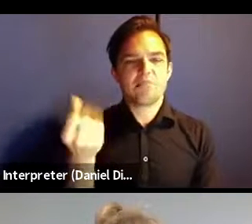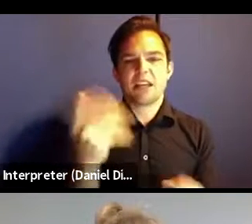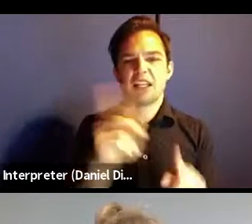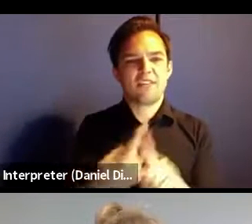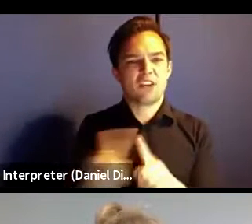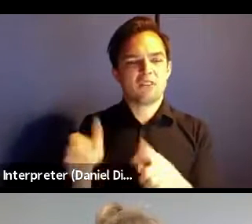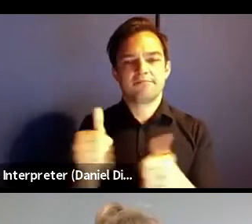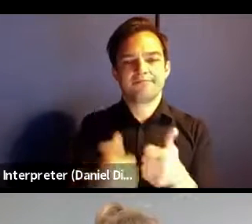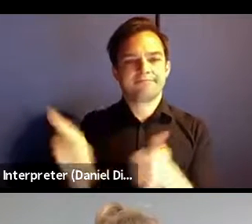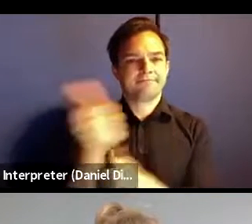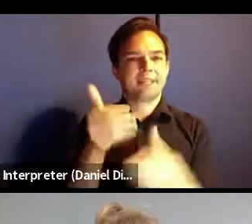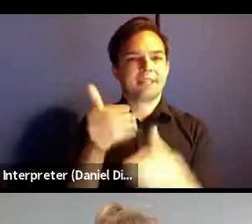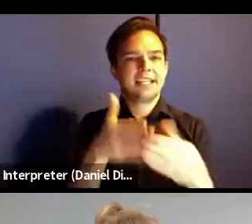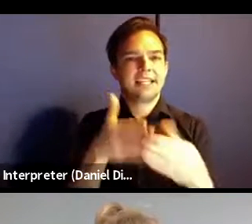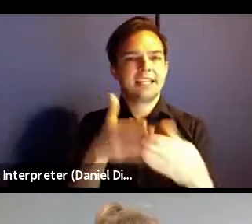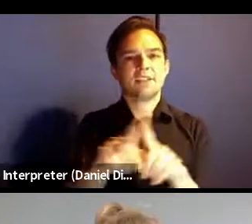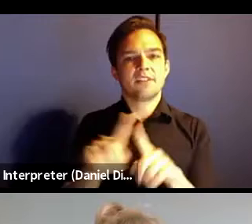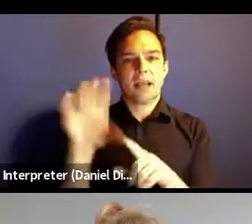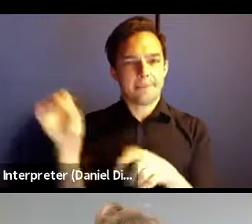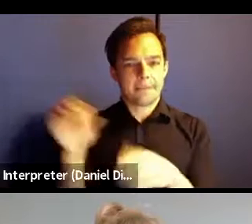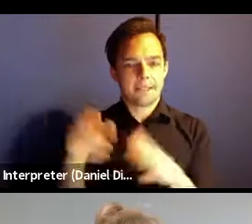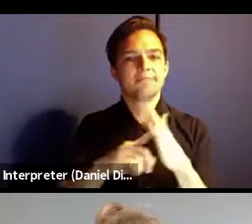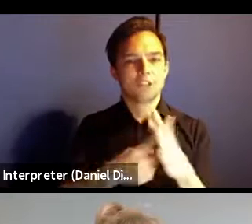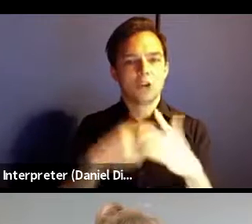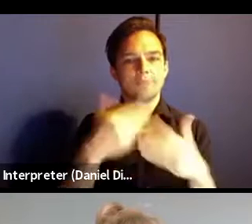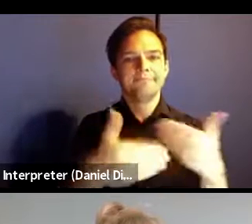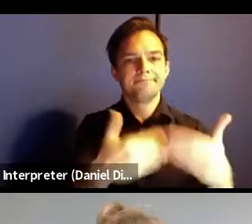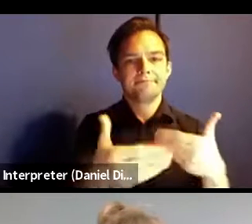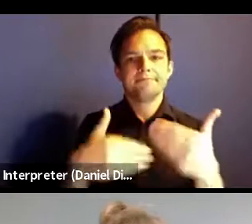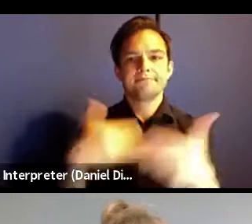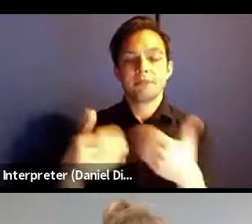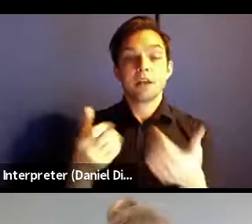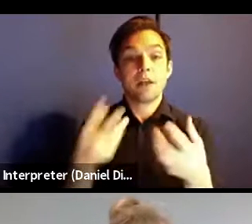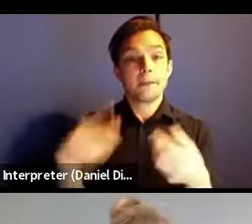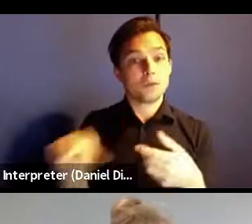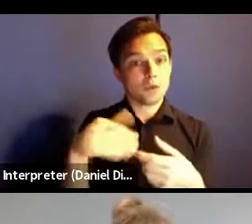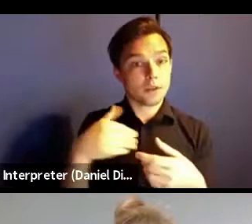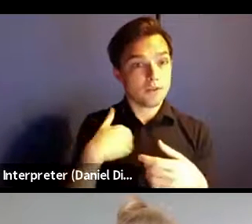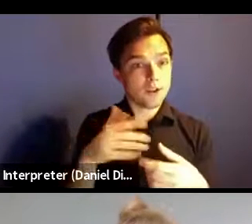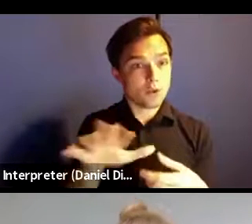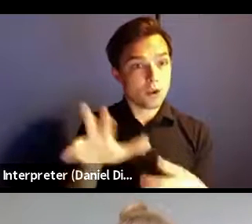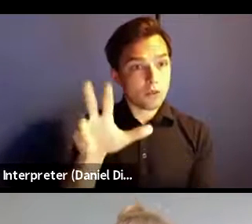So I know, how many do we have right now? You're at three hundred and...